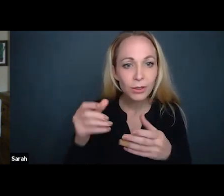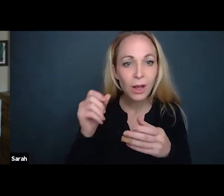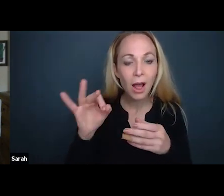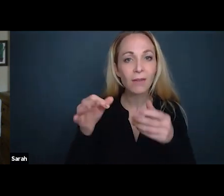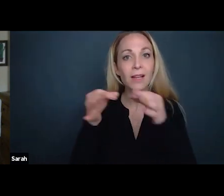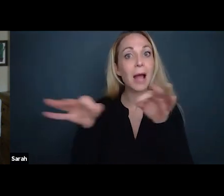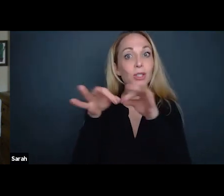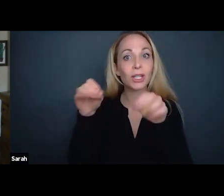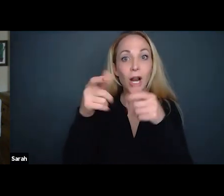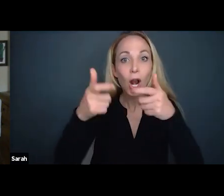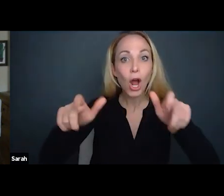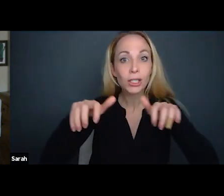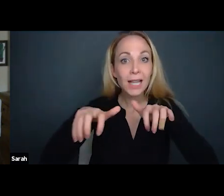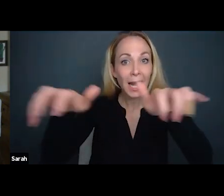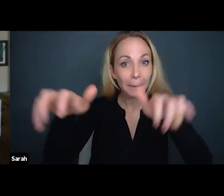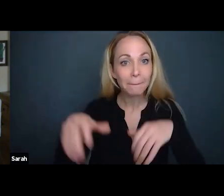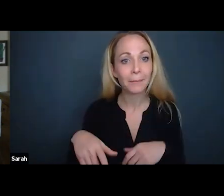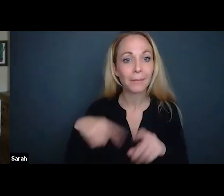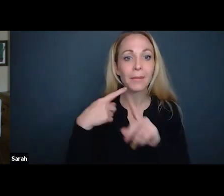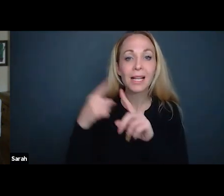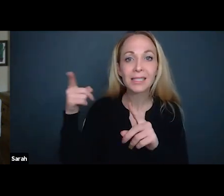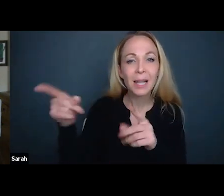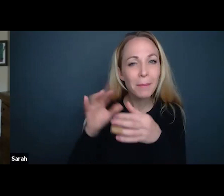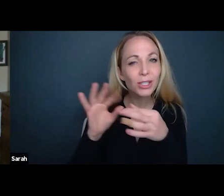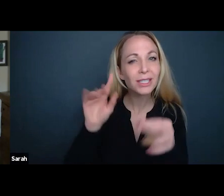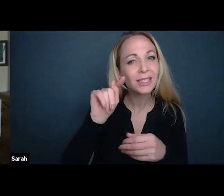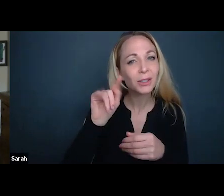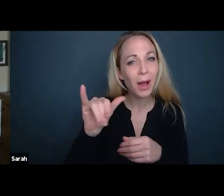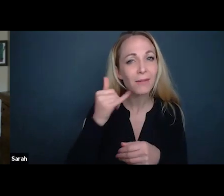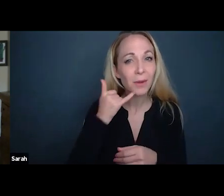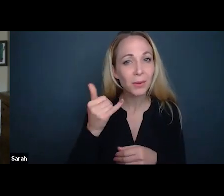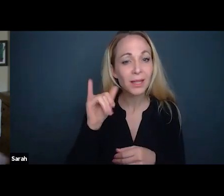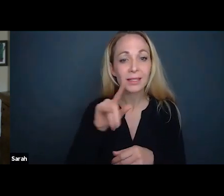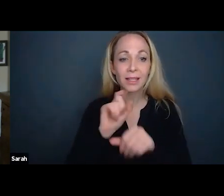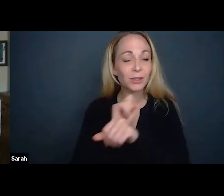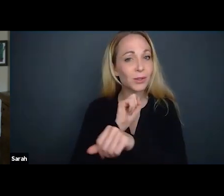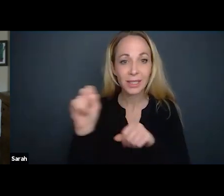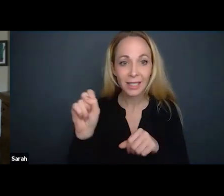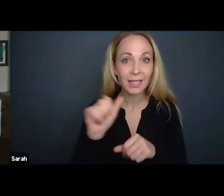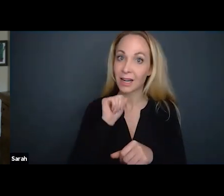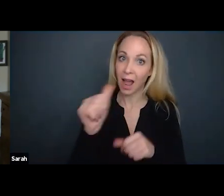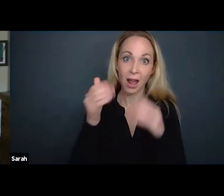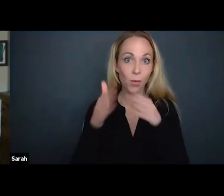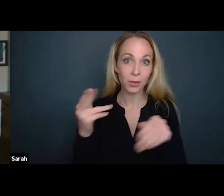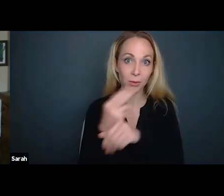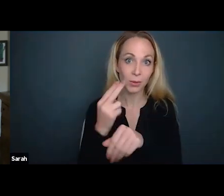It also mentions TTY phones, but these are actually not as well-used anymore, as we know.